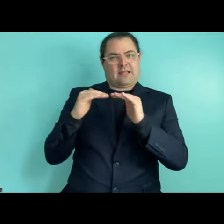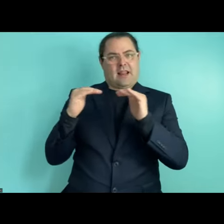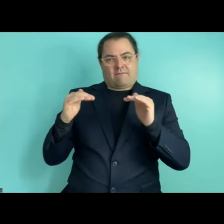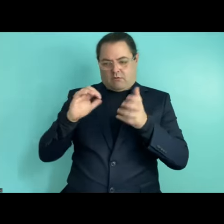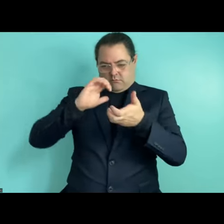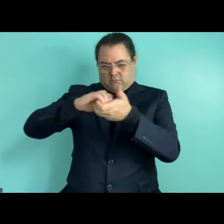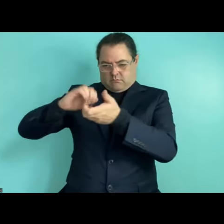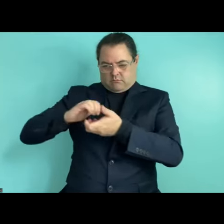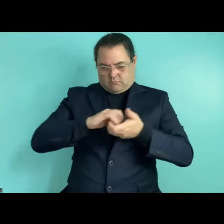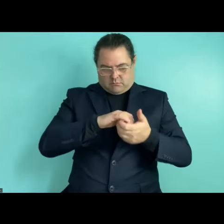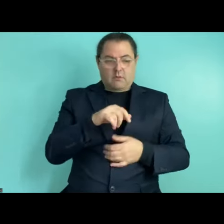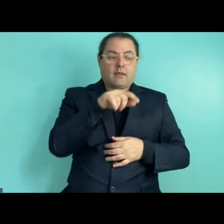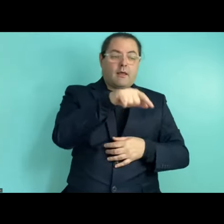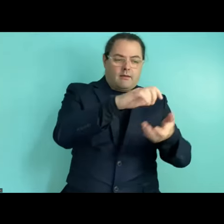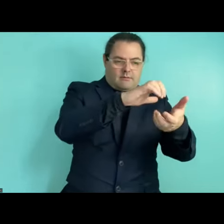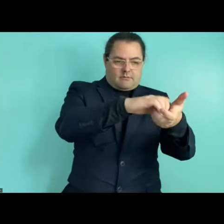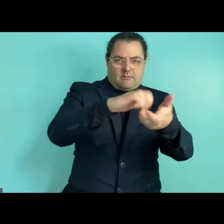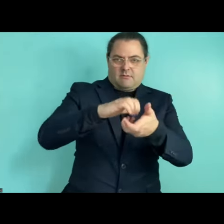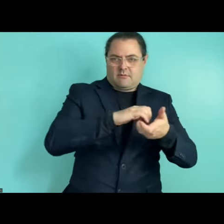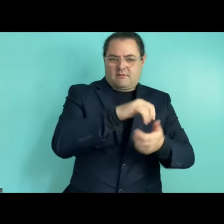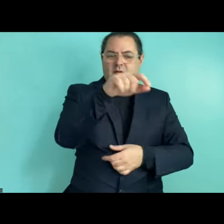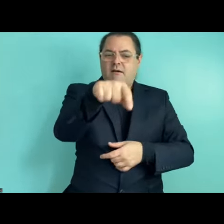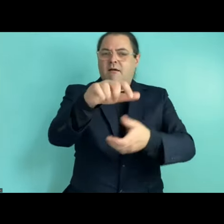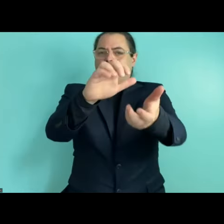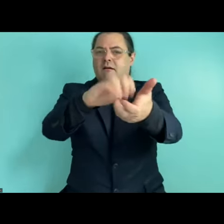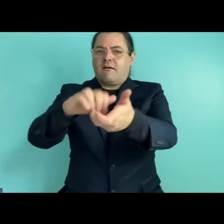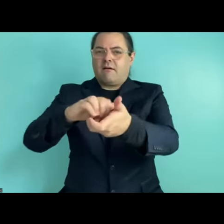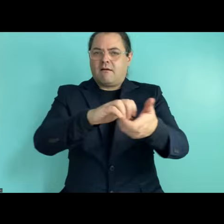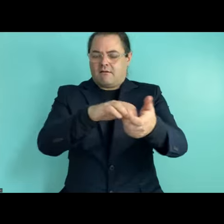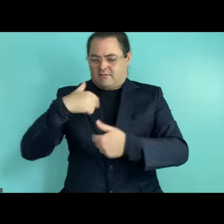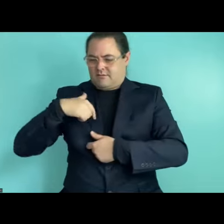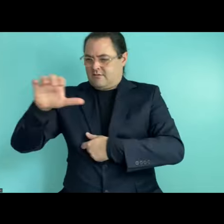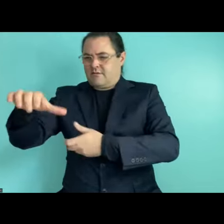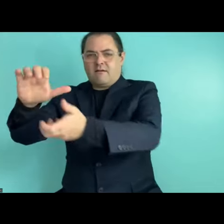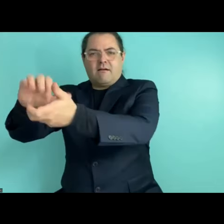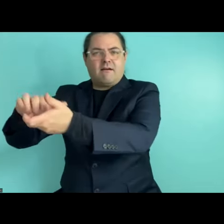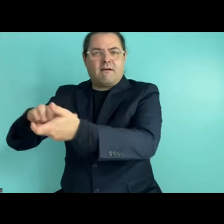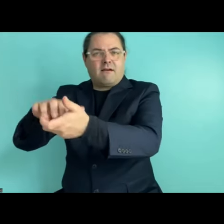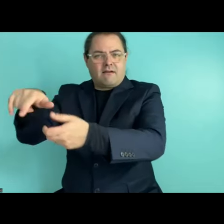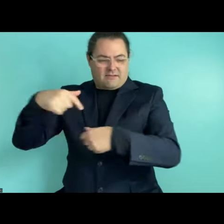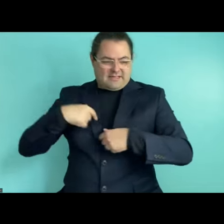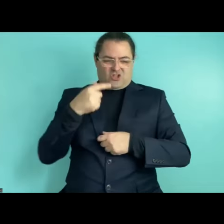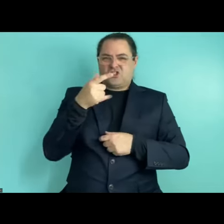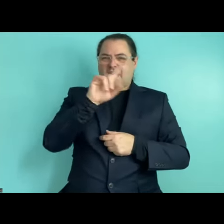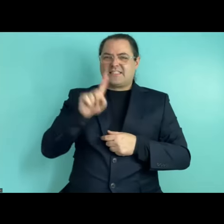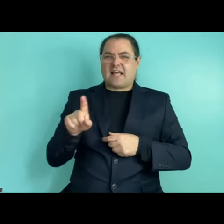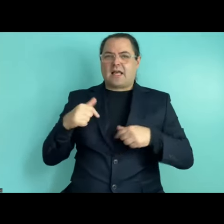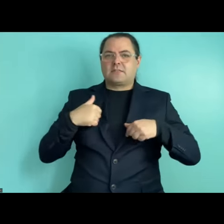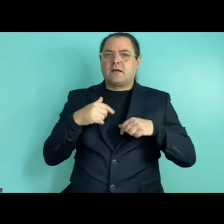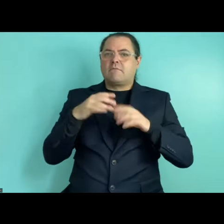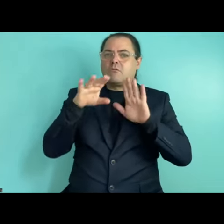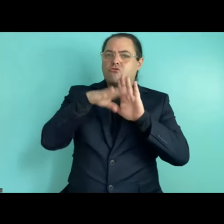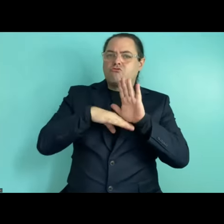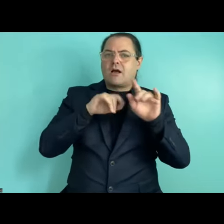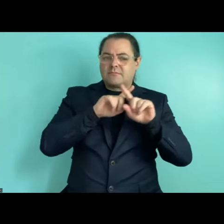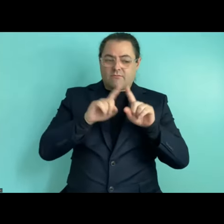we have different, different programs, and which go across countries. And one example